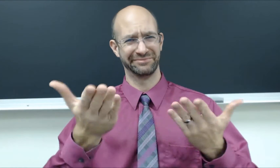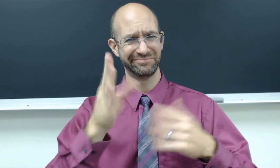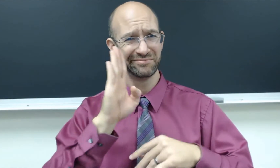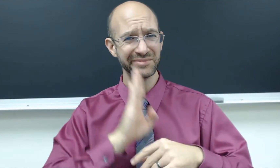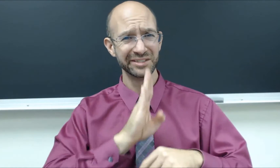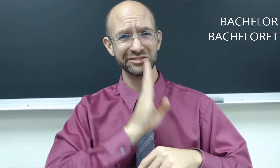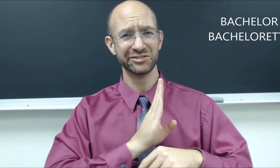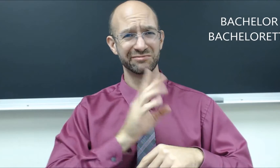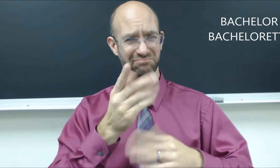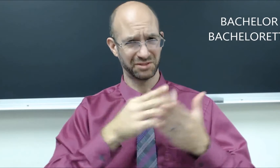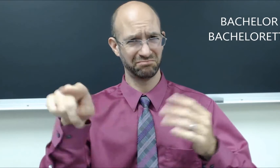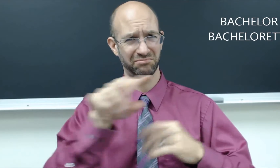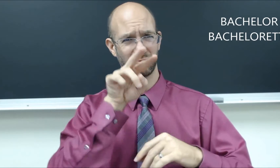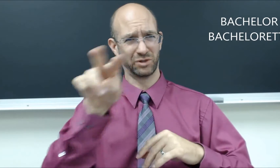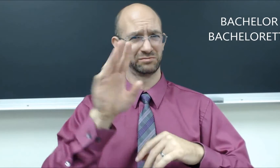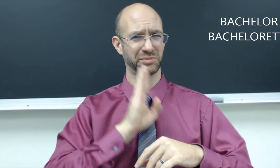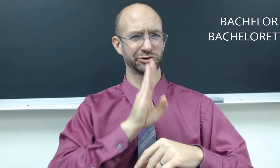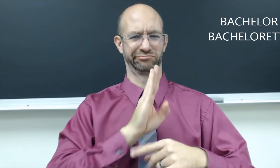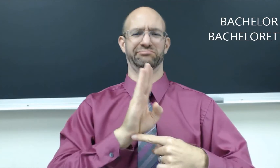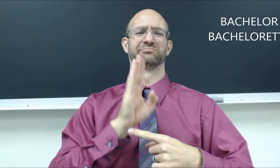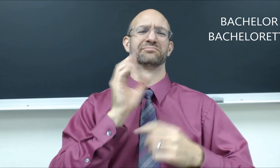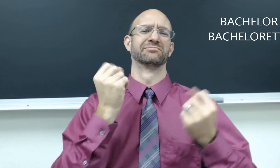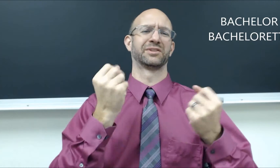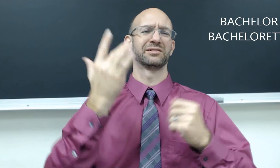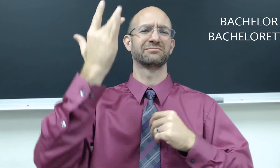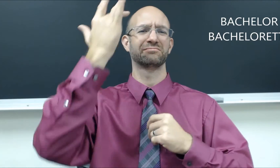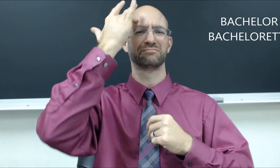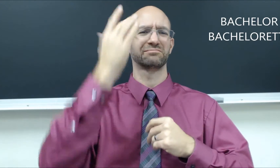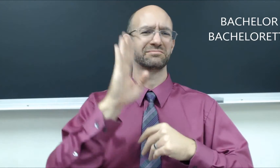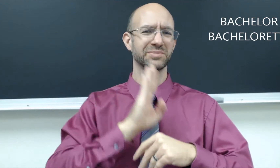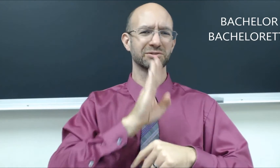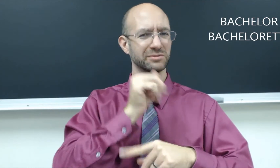Like for example, The Bachelor. Some of you watch The Bachelor or Bachelorette. It has a sign, come on.